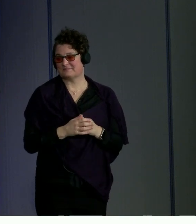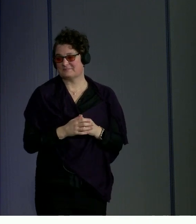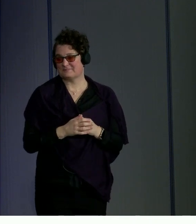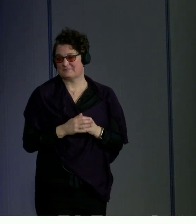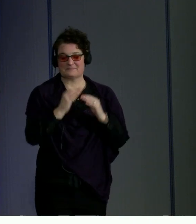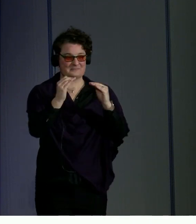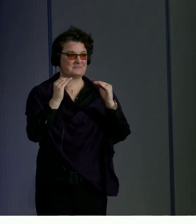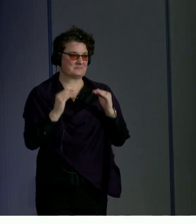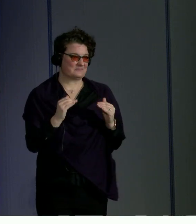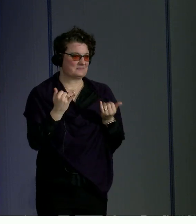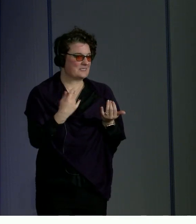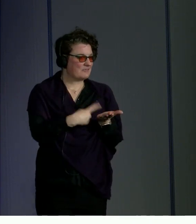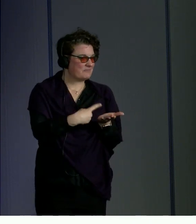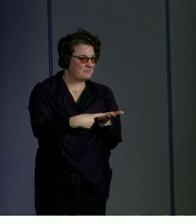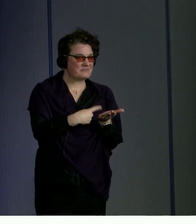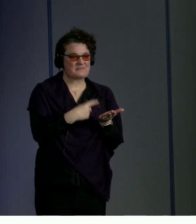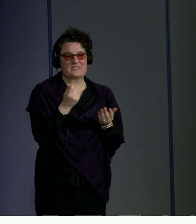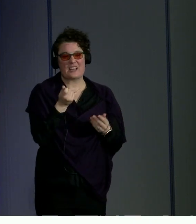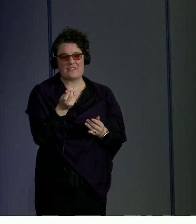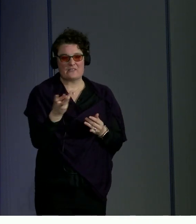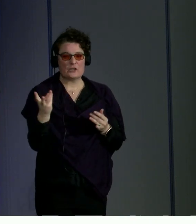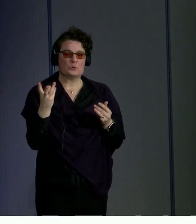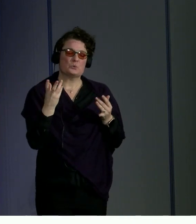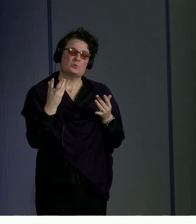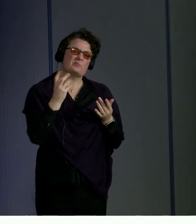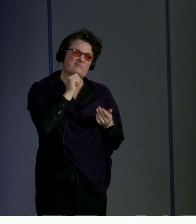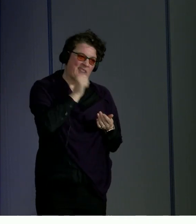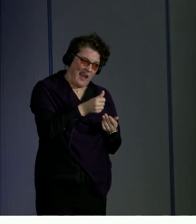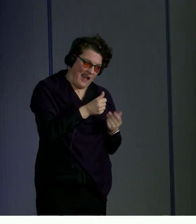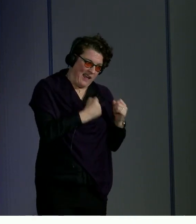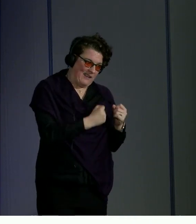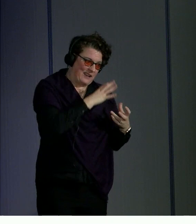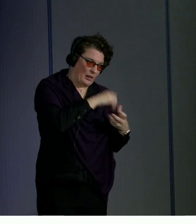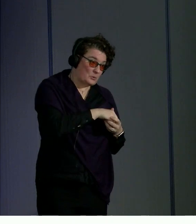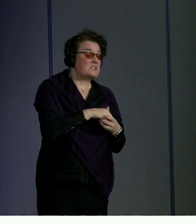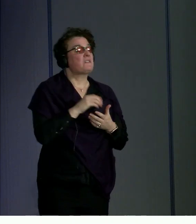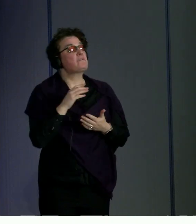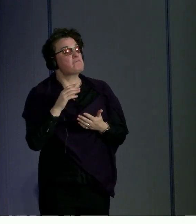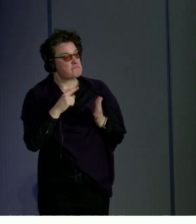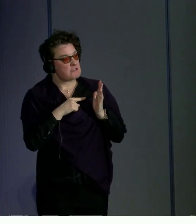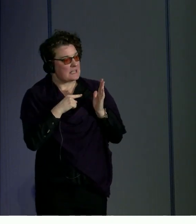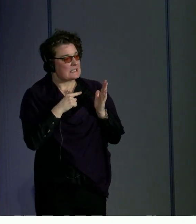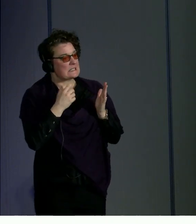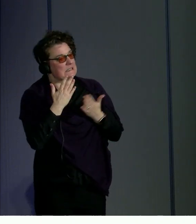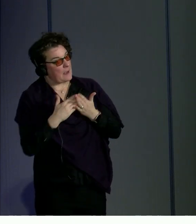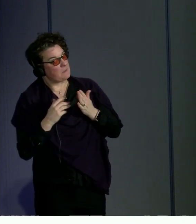a few non-inclusive and more inclusive examples of things you might encounter in